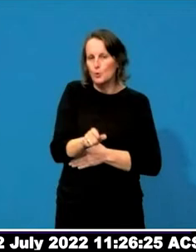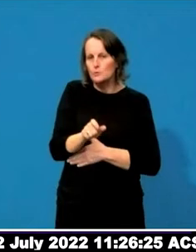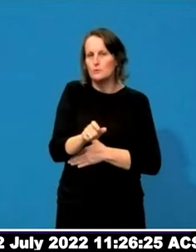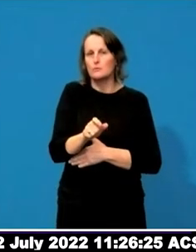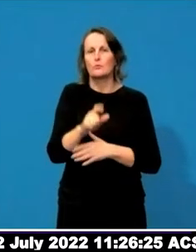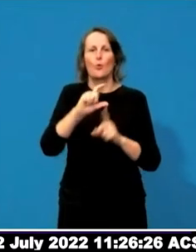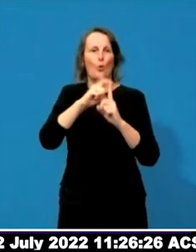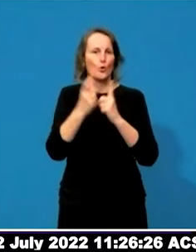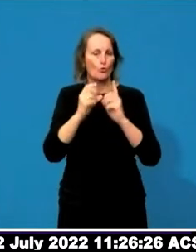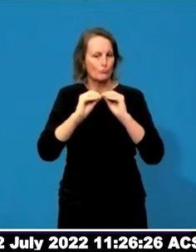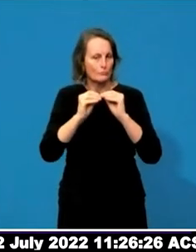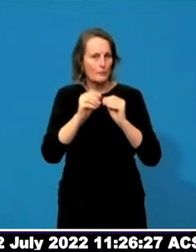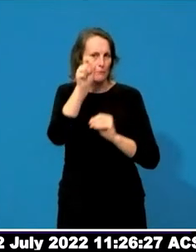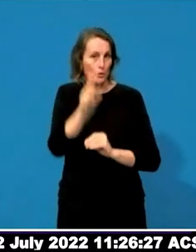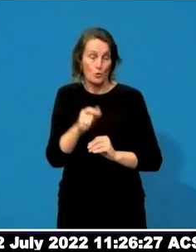But that's what we've had to do.